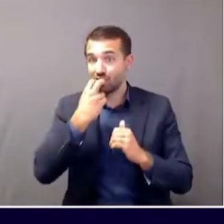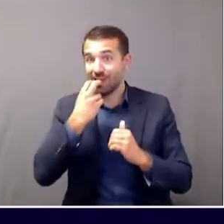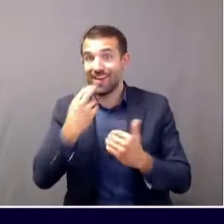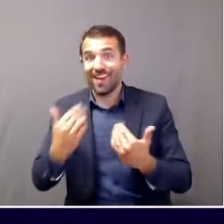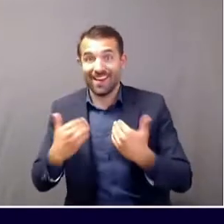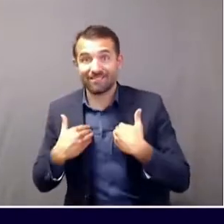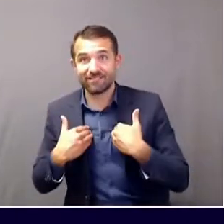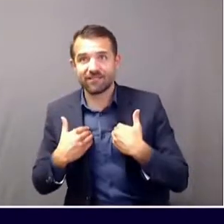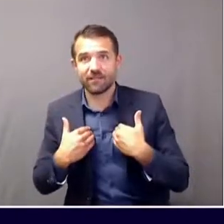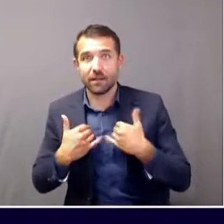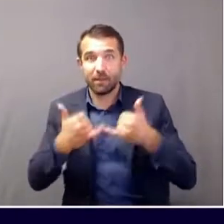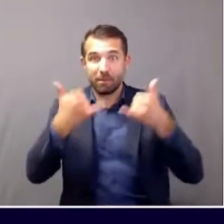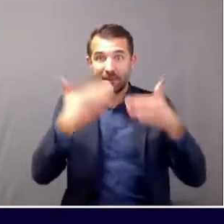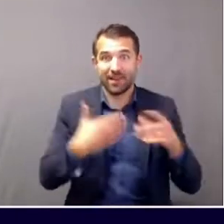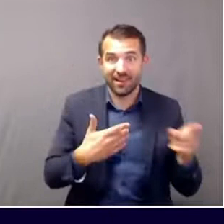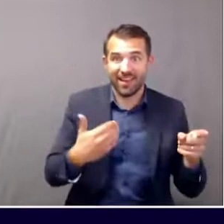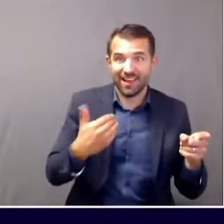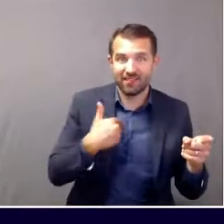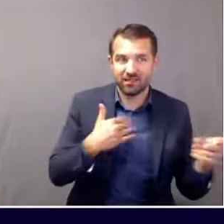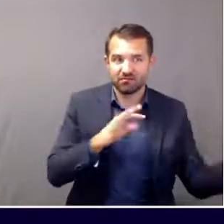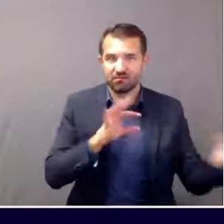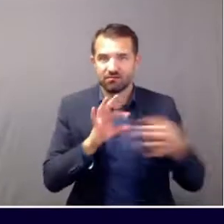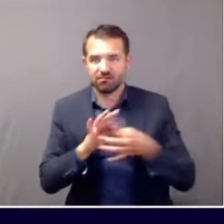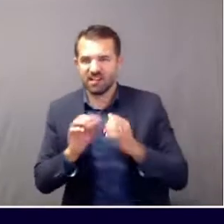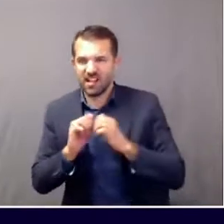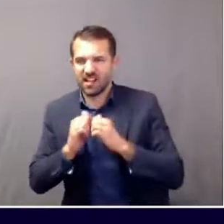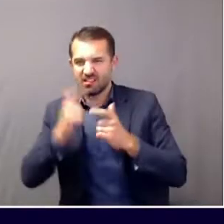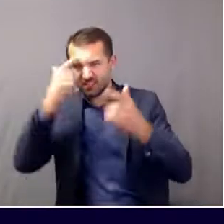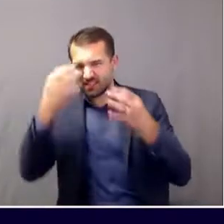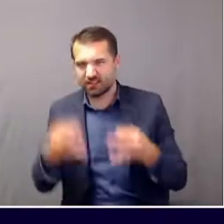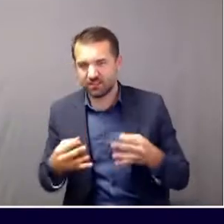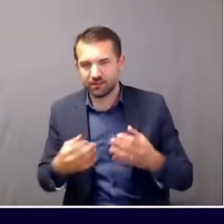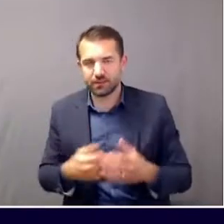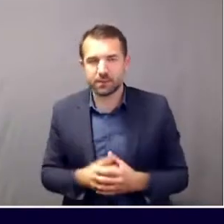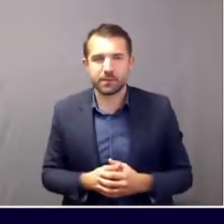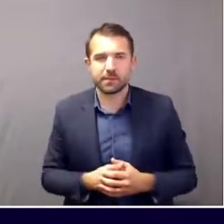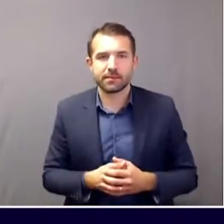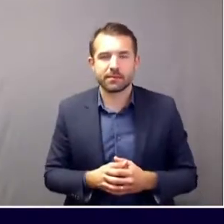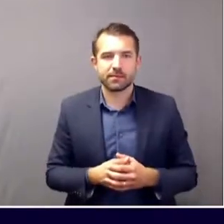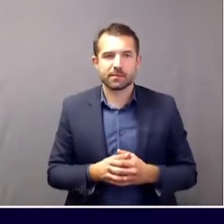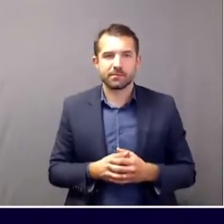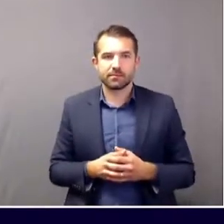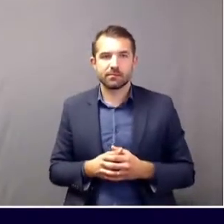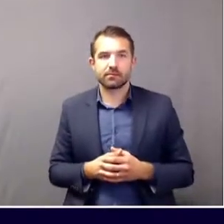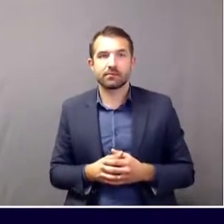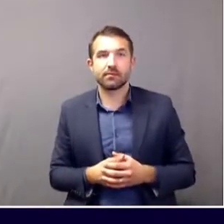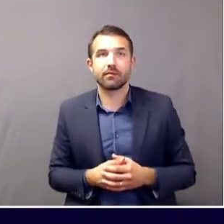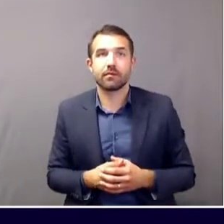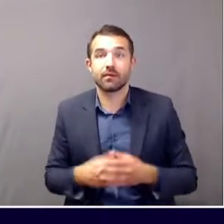would be linked to the referee